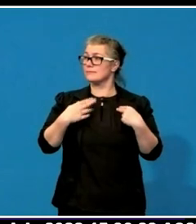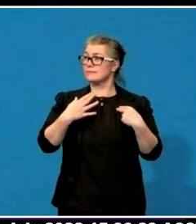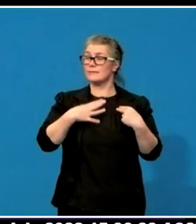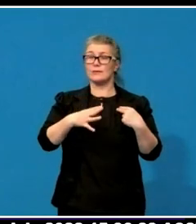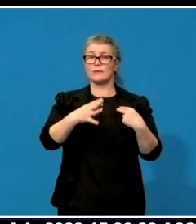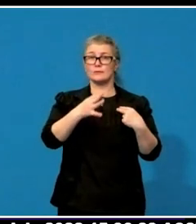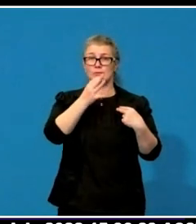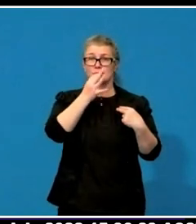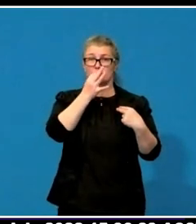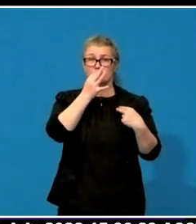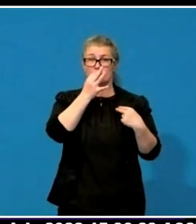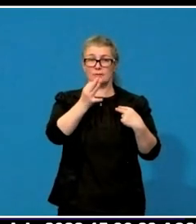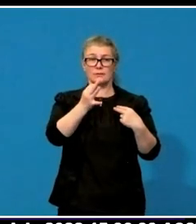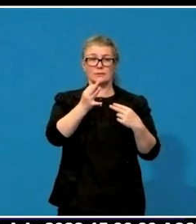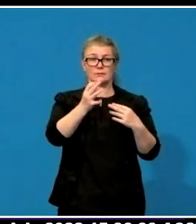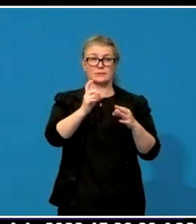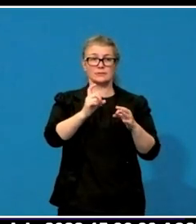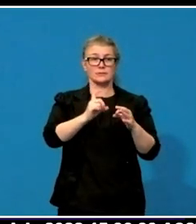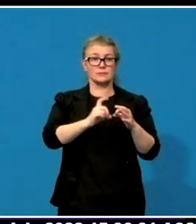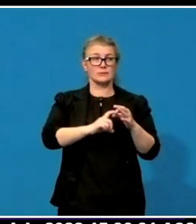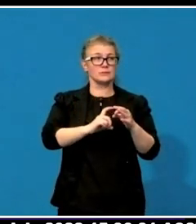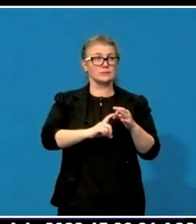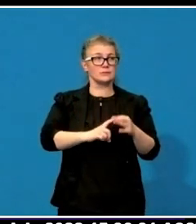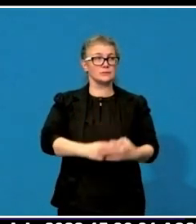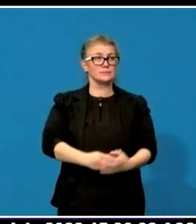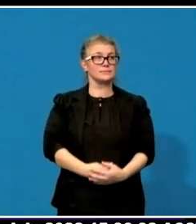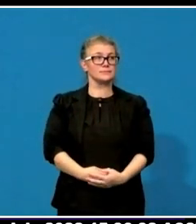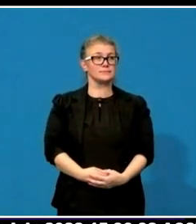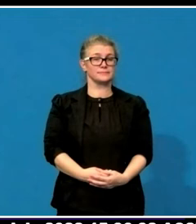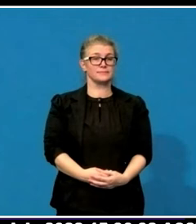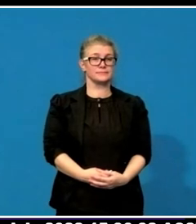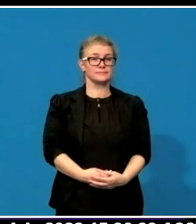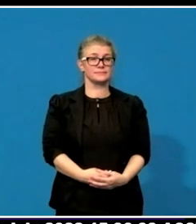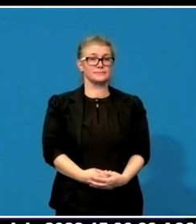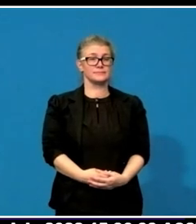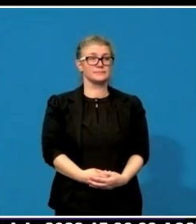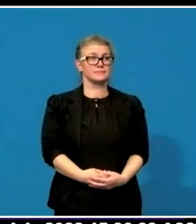You said you have around 70 clients. I'm just wondering how you find those clients.